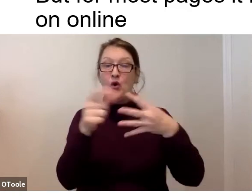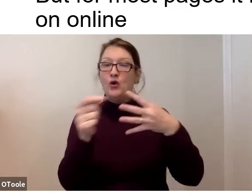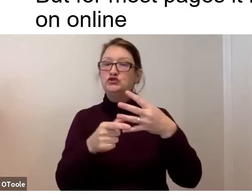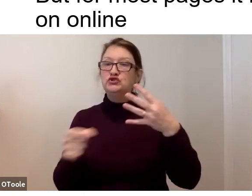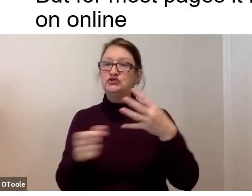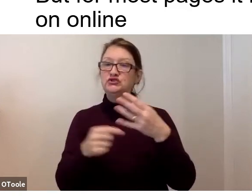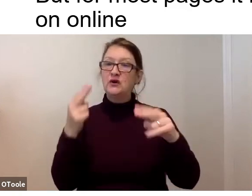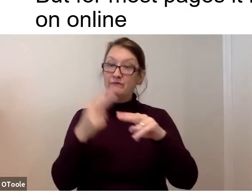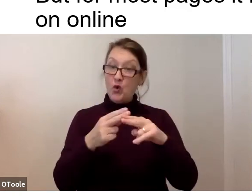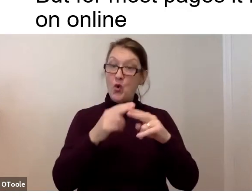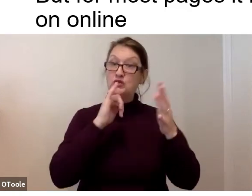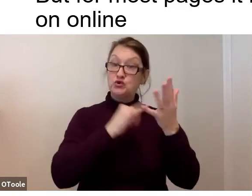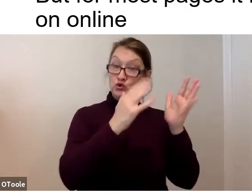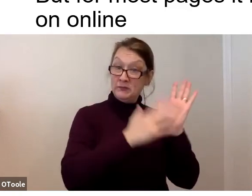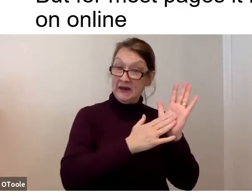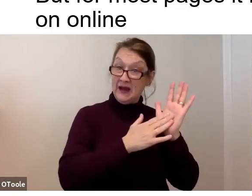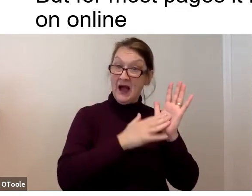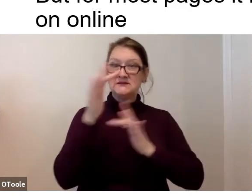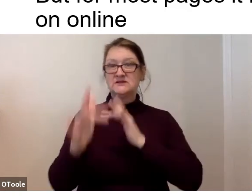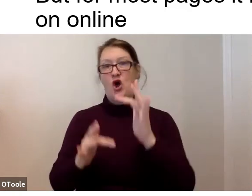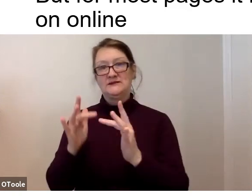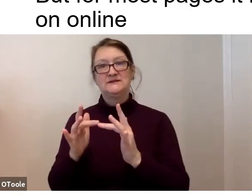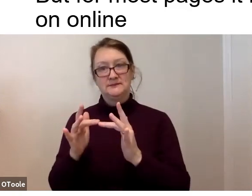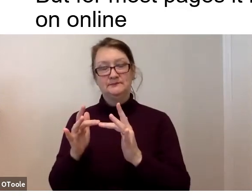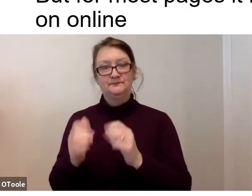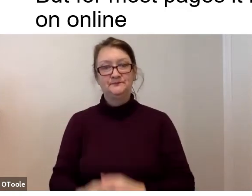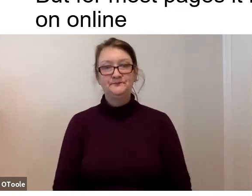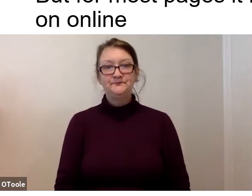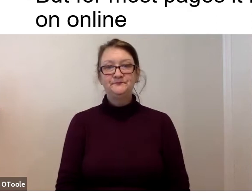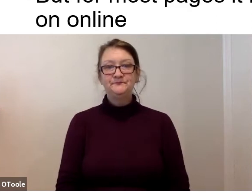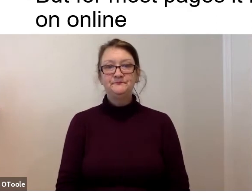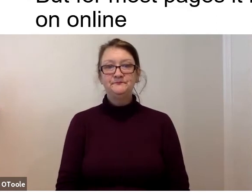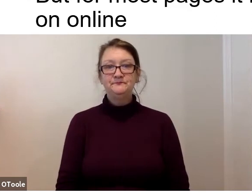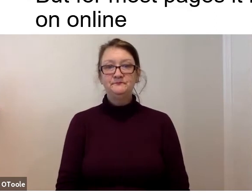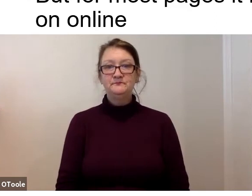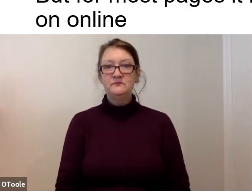media sites. The big for all have them.